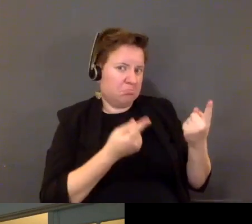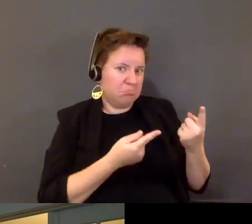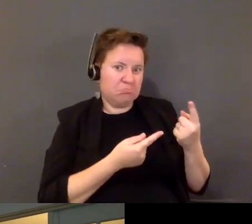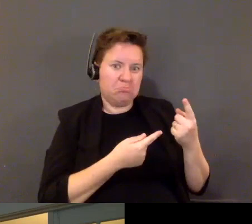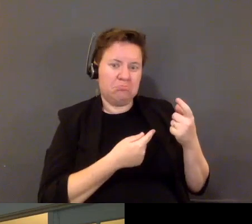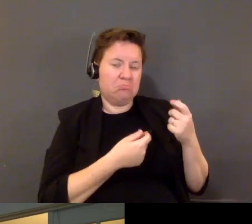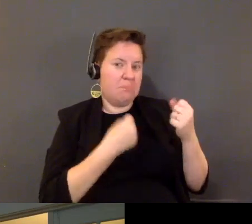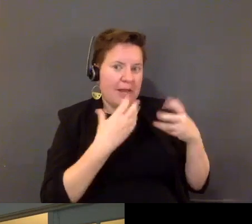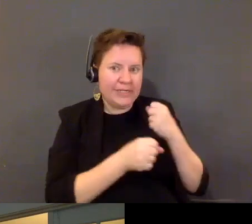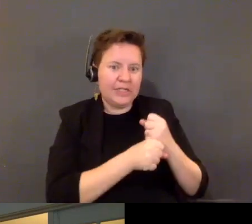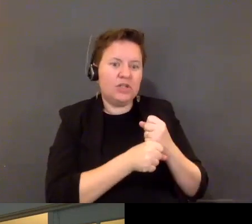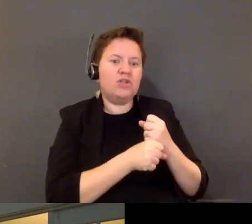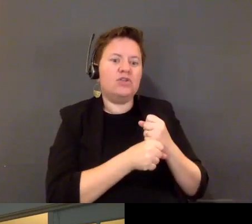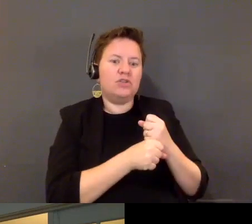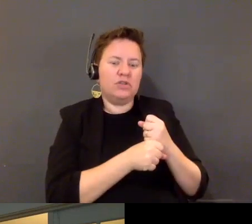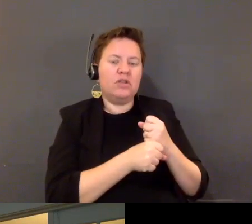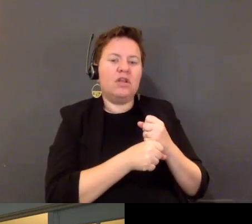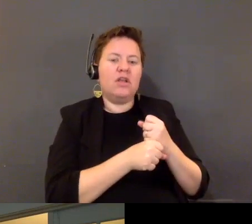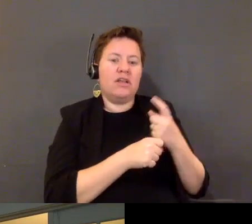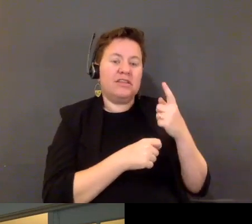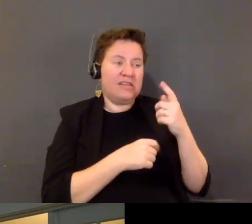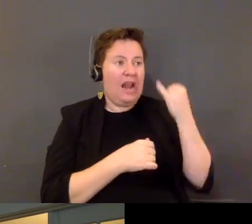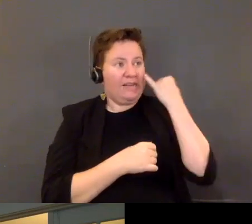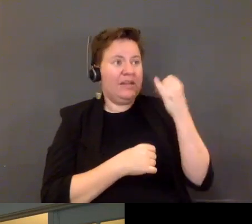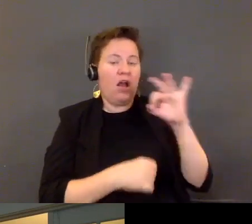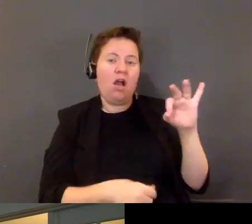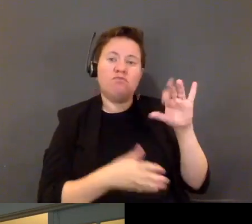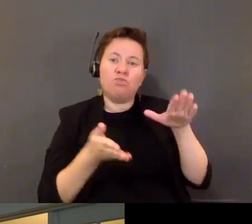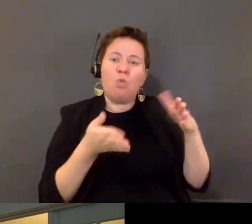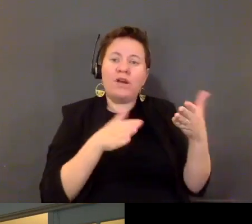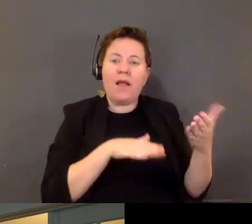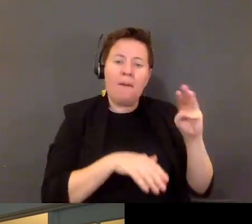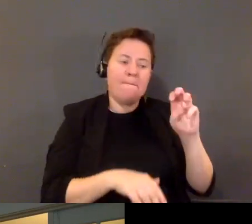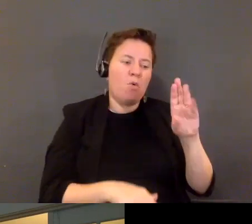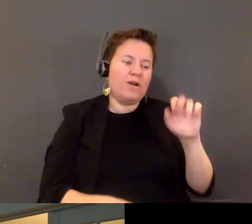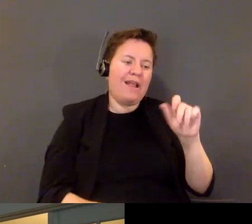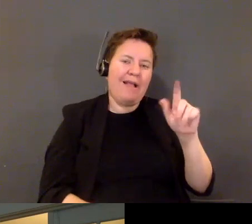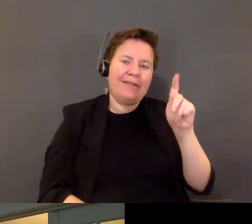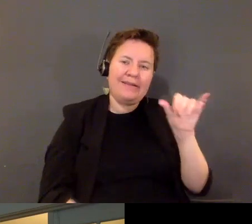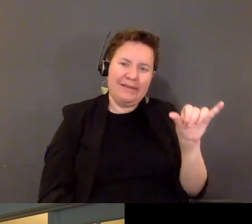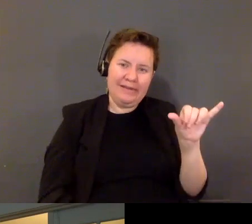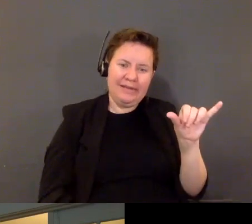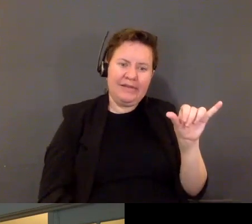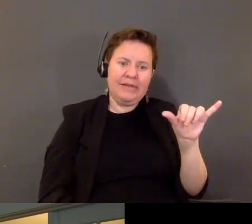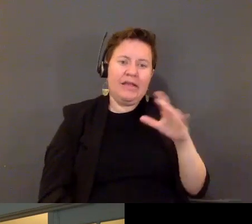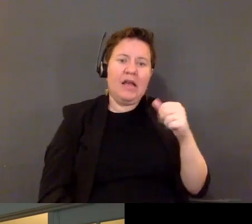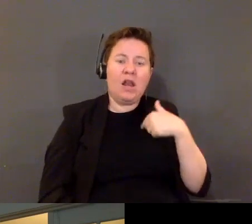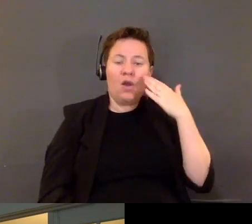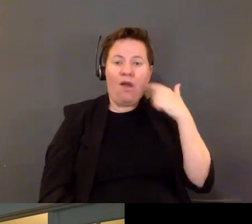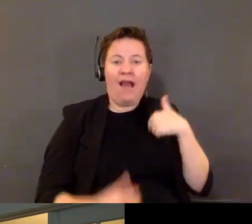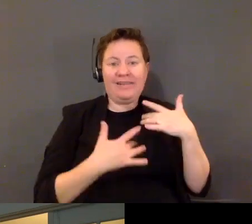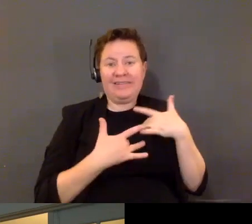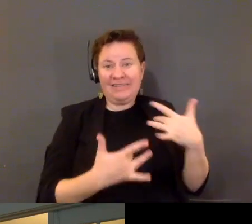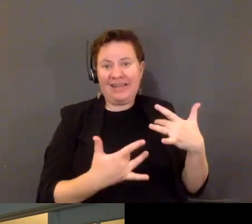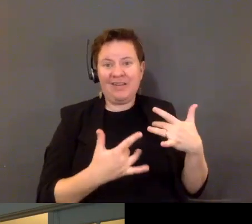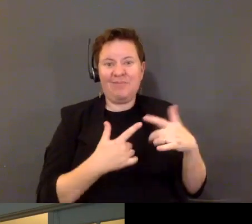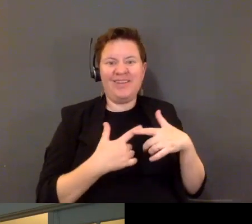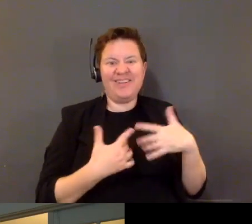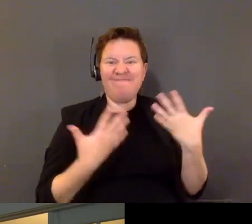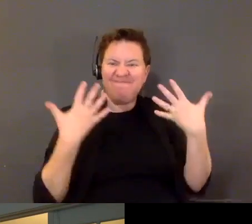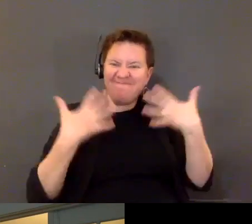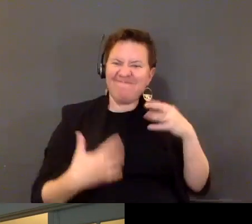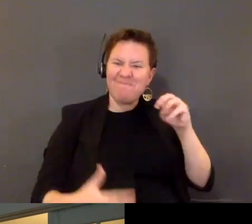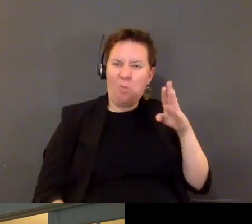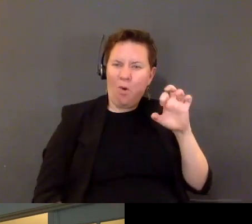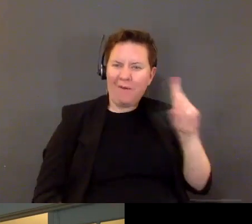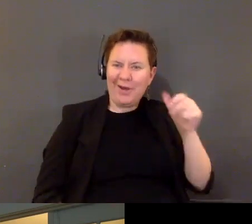is the idea of mortality and you know i i tend to be a a morbid girl and uh you aren't always